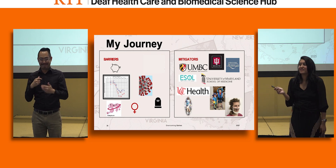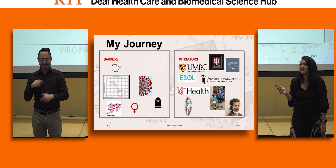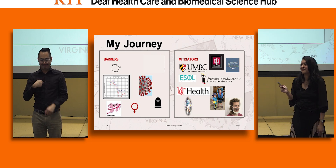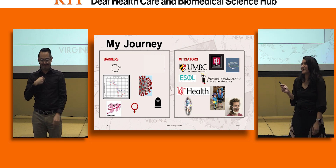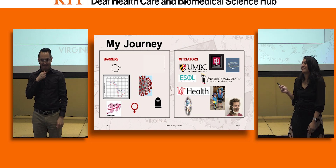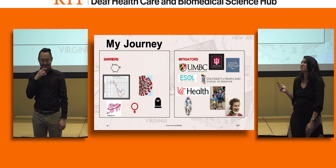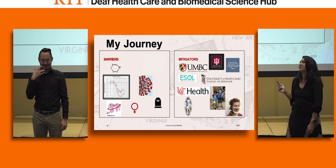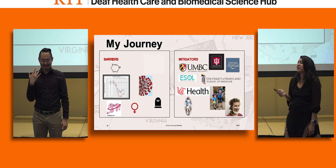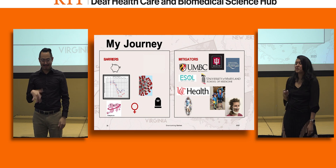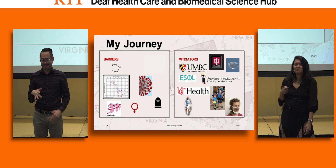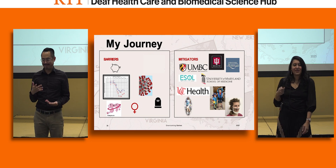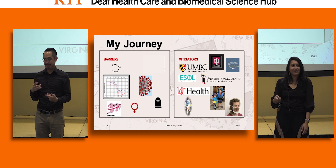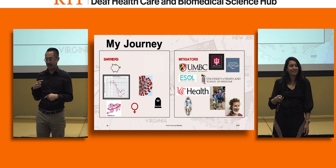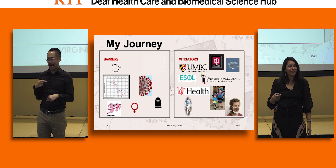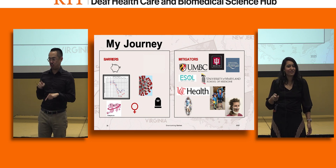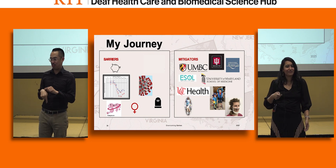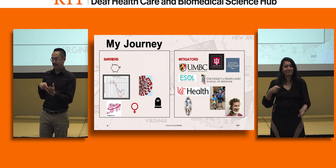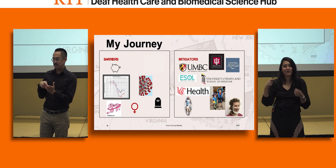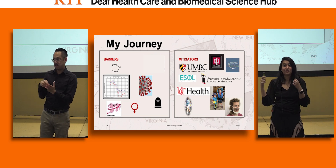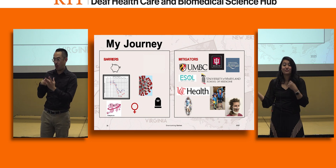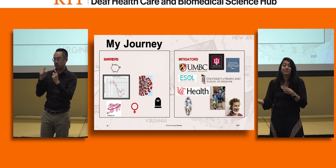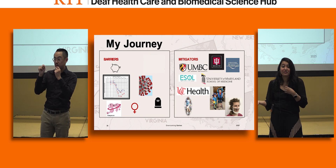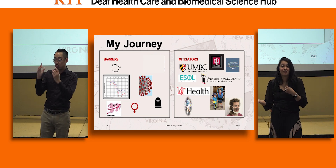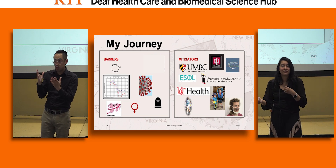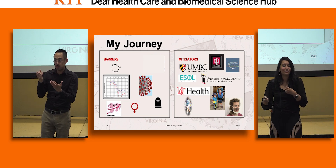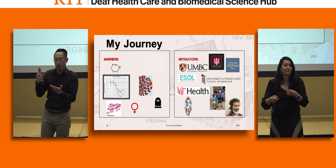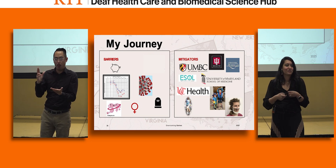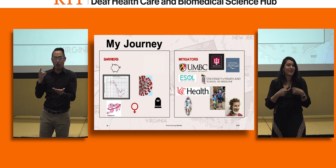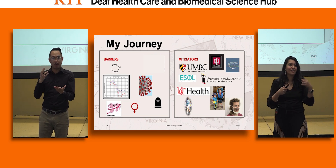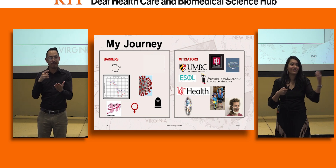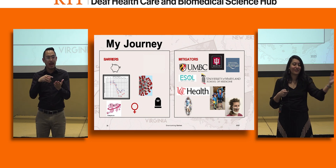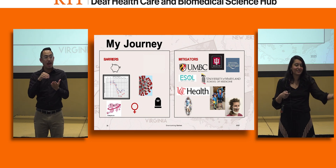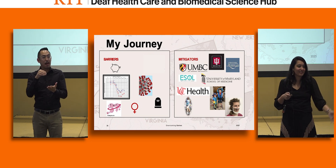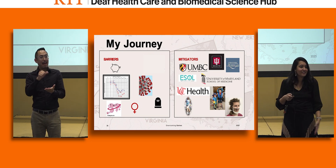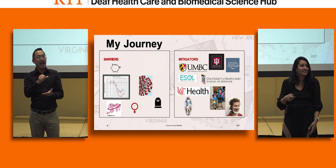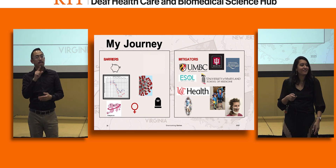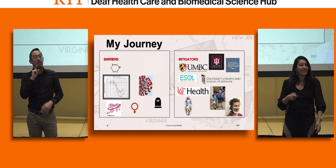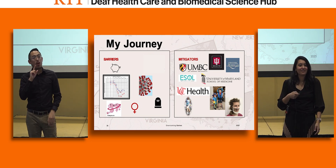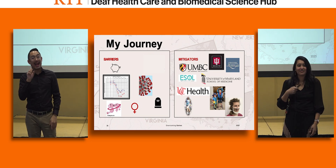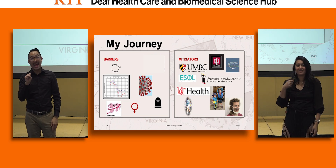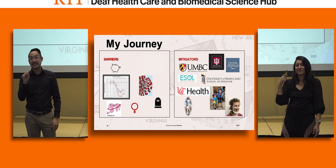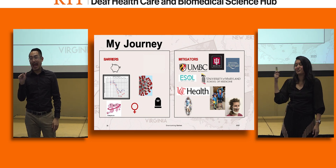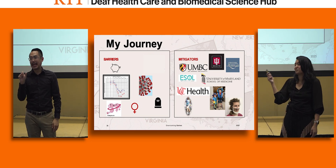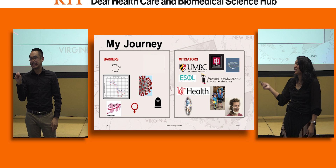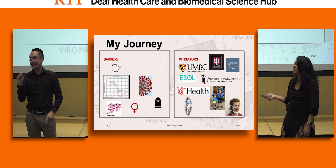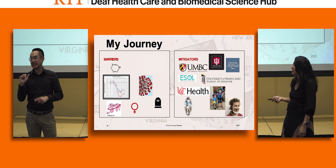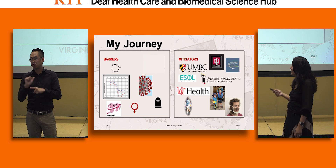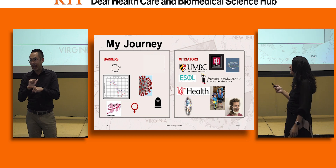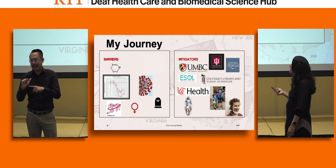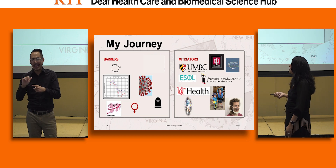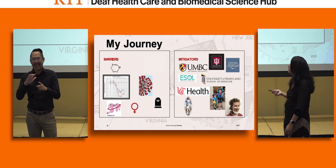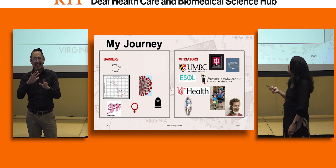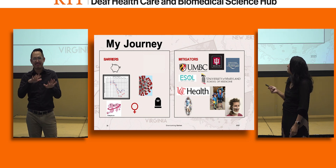of being able to pay for tutors or pay for SAT classes or pay for some of these things